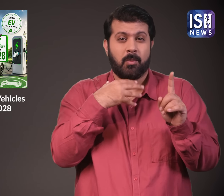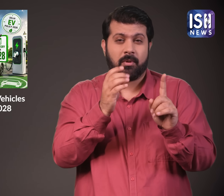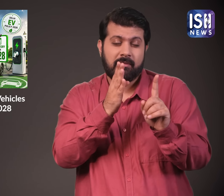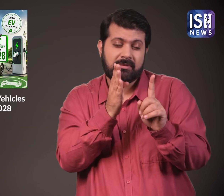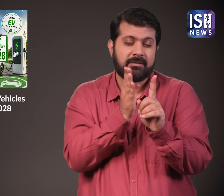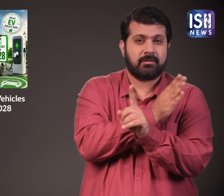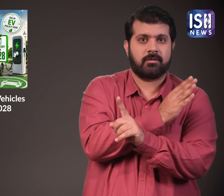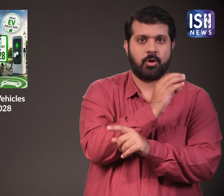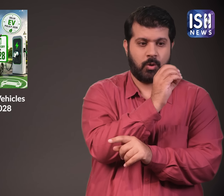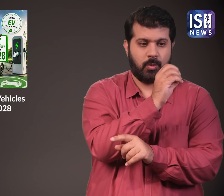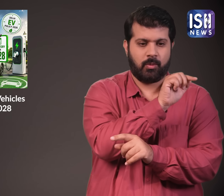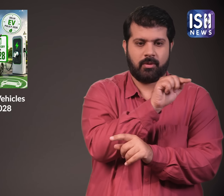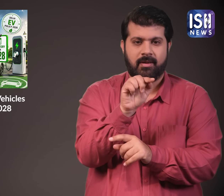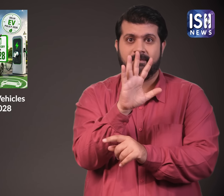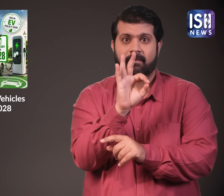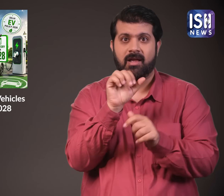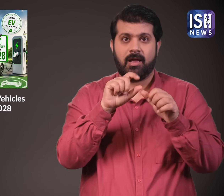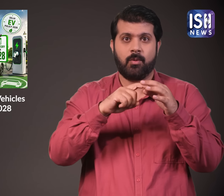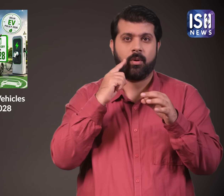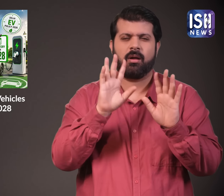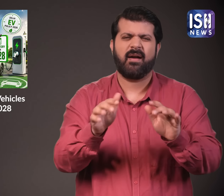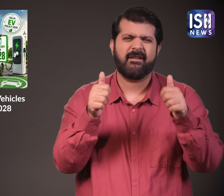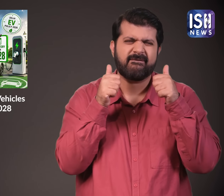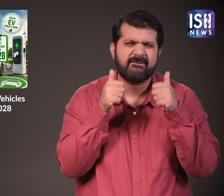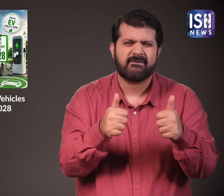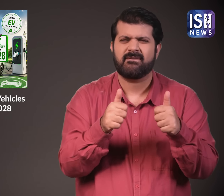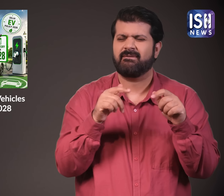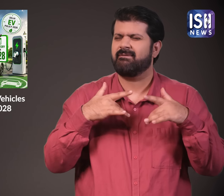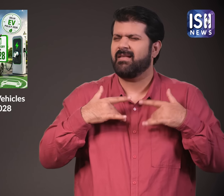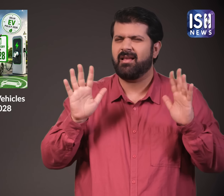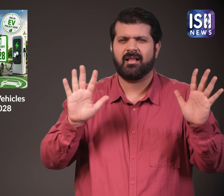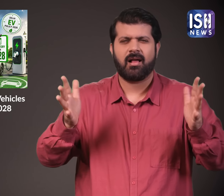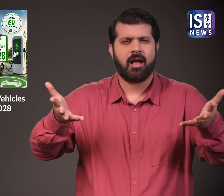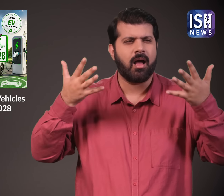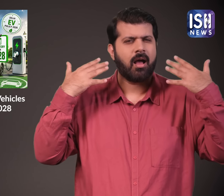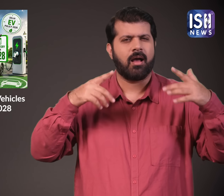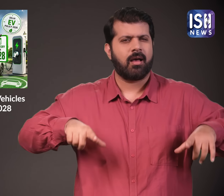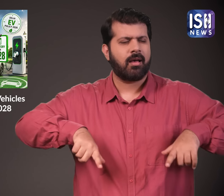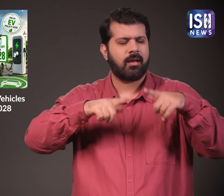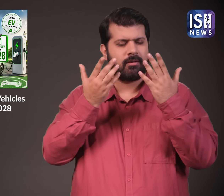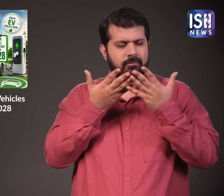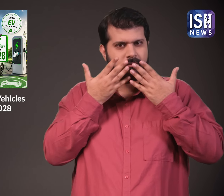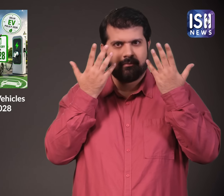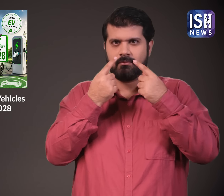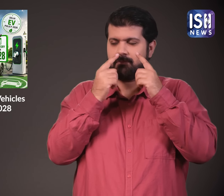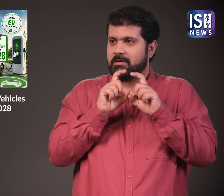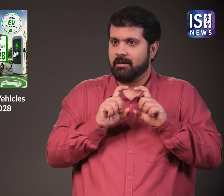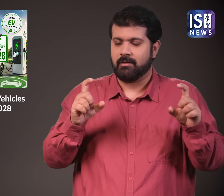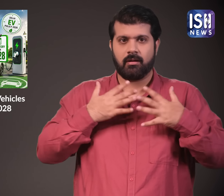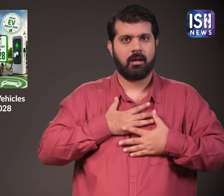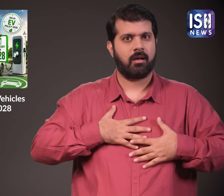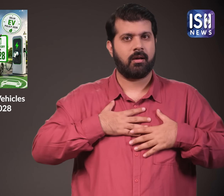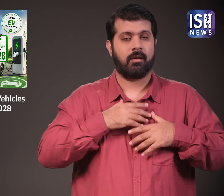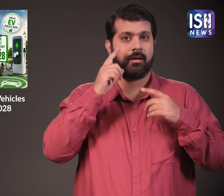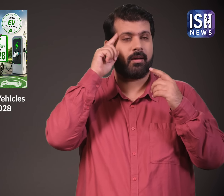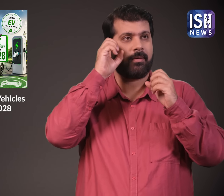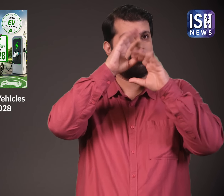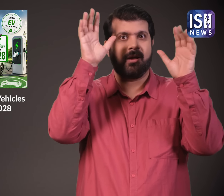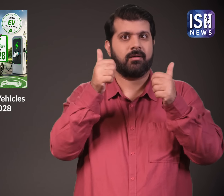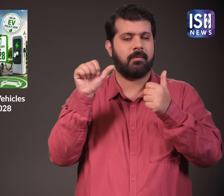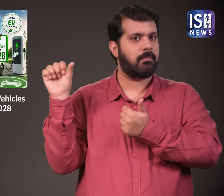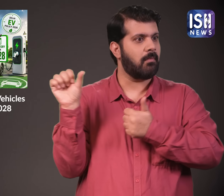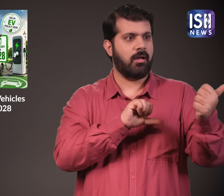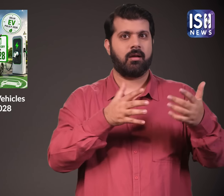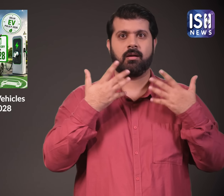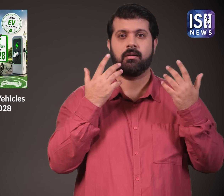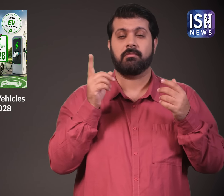The goal is to bring the AQI down to 0–50, making the air much cleaner and healthier.